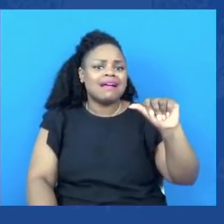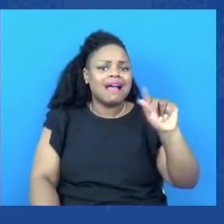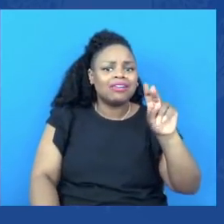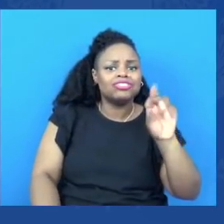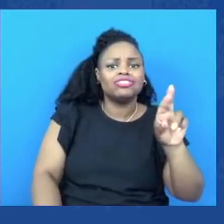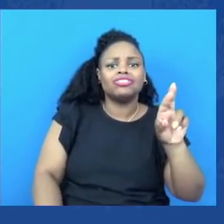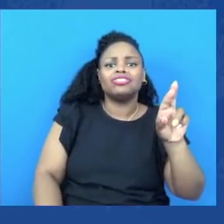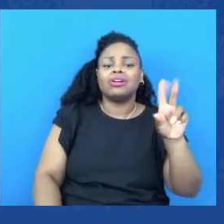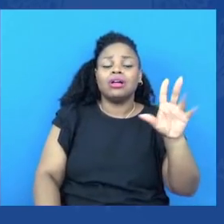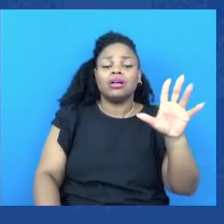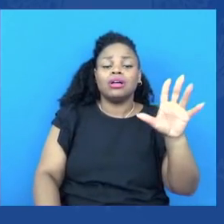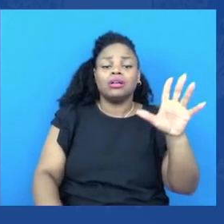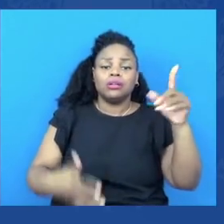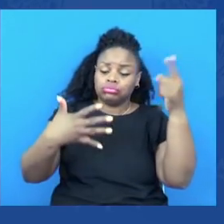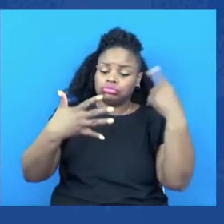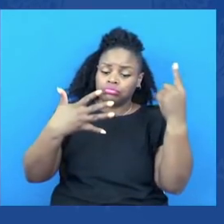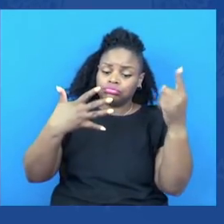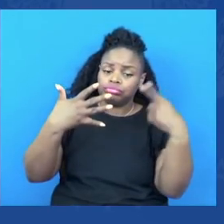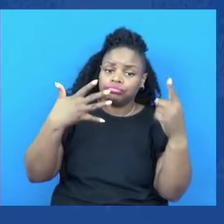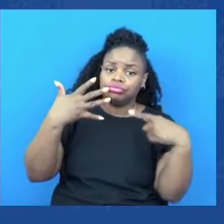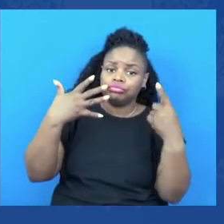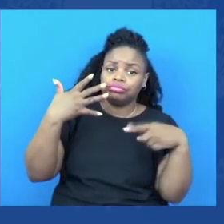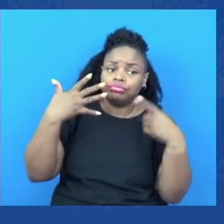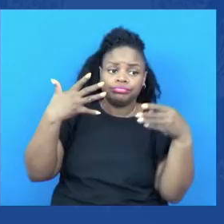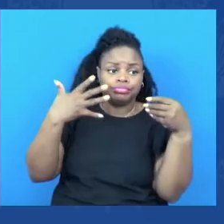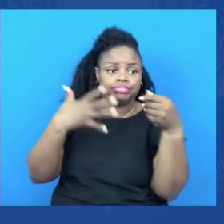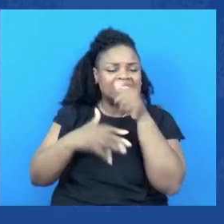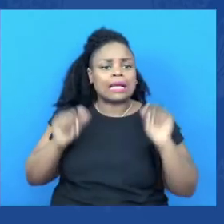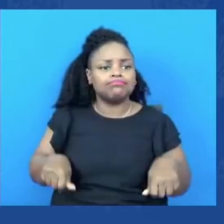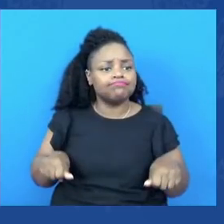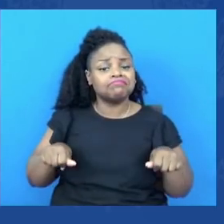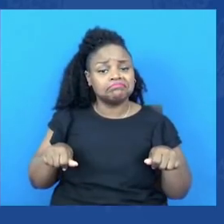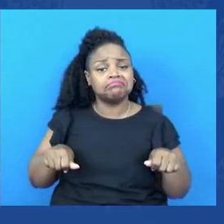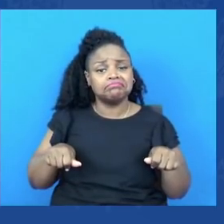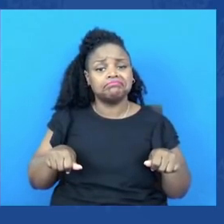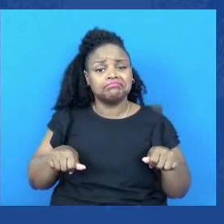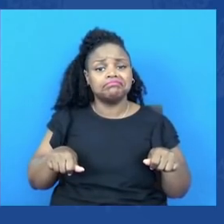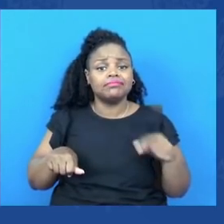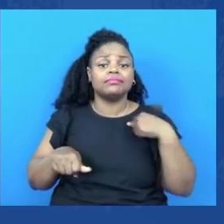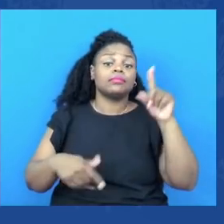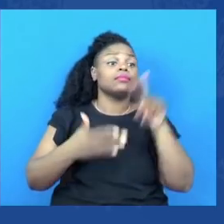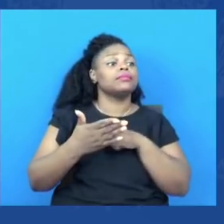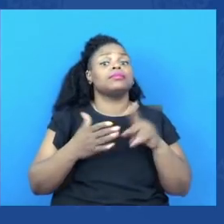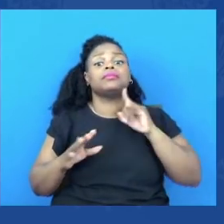I'm not criticizing companies that aren't prepared to spend billions of dollars on certain projects to research. I get it.